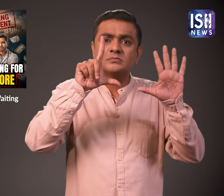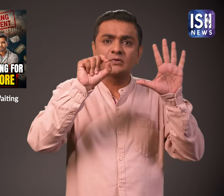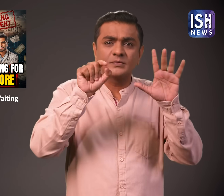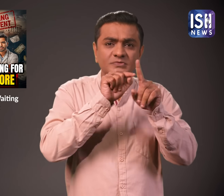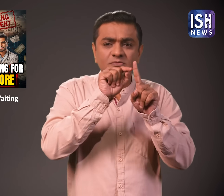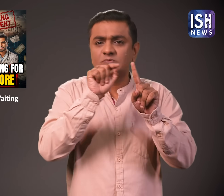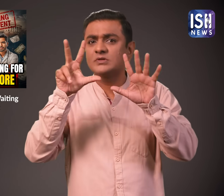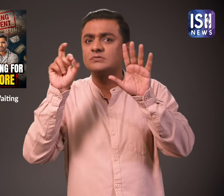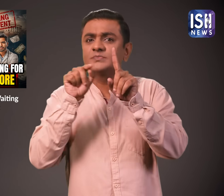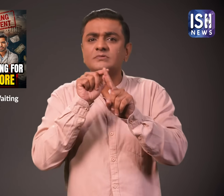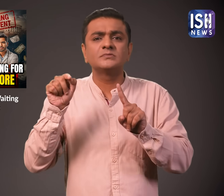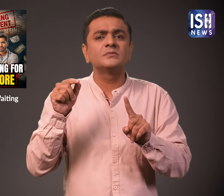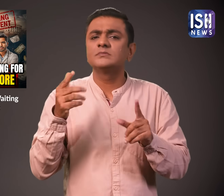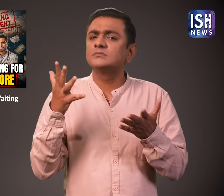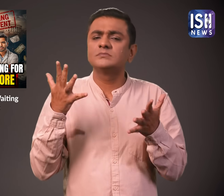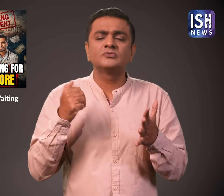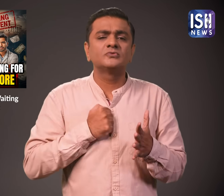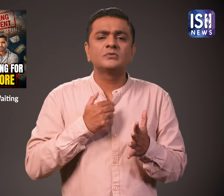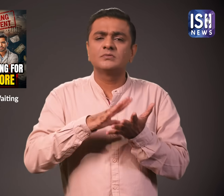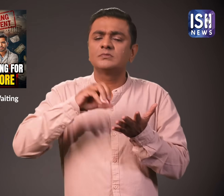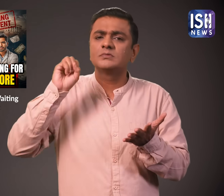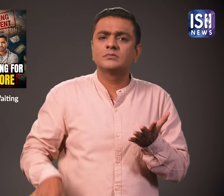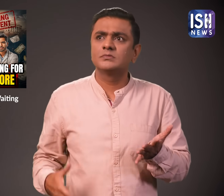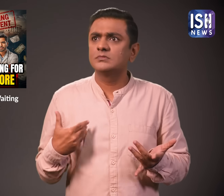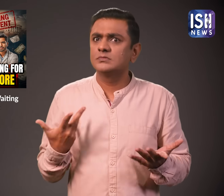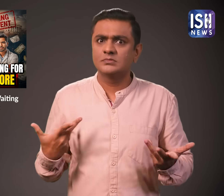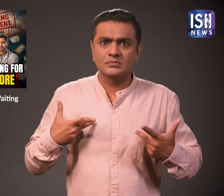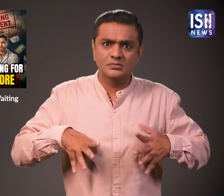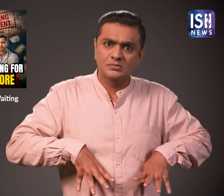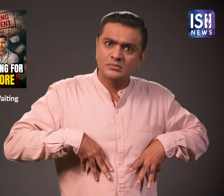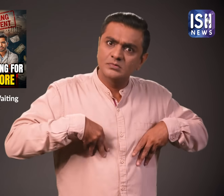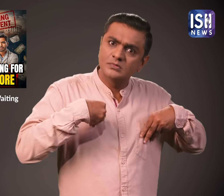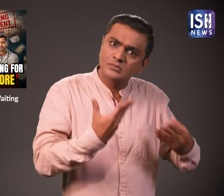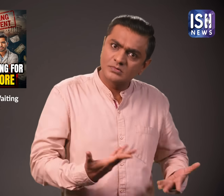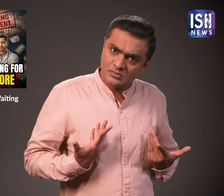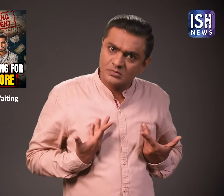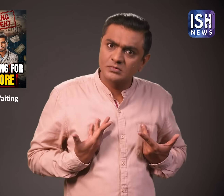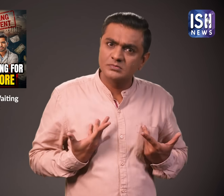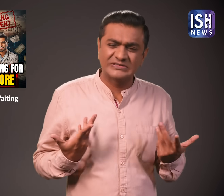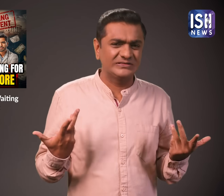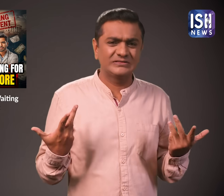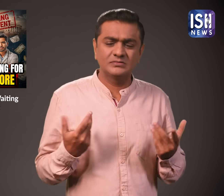This means 70–80% is deducted, forcing hospitals to bear the cost.